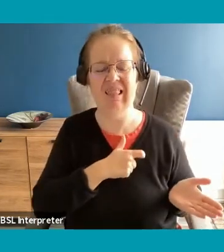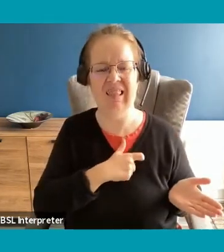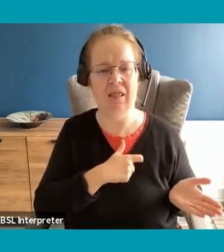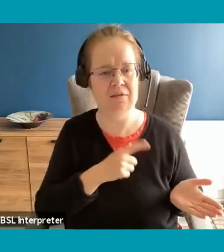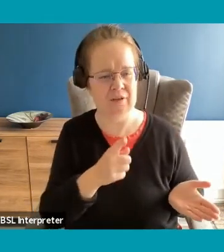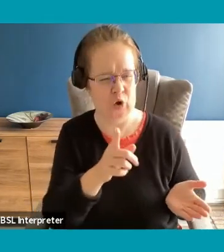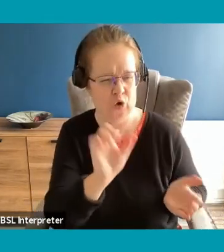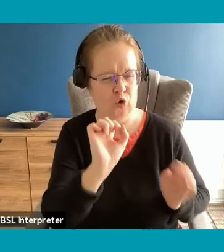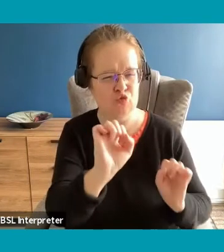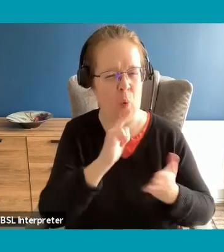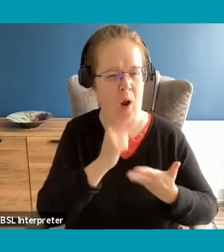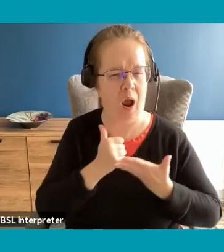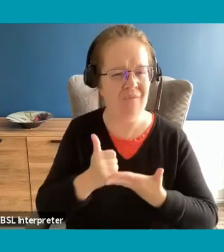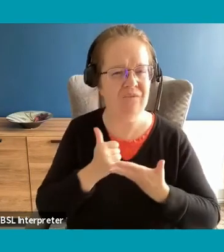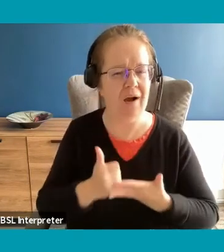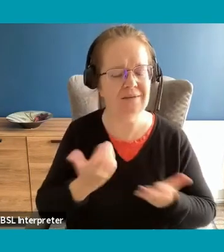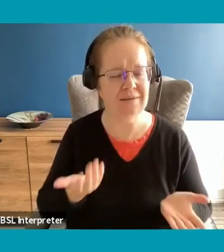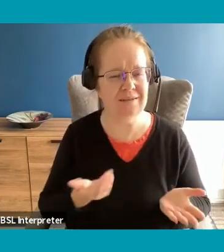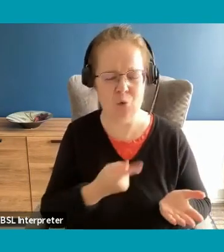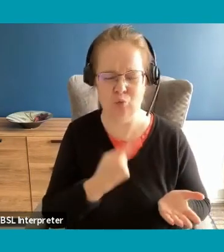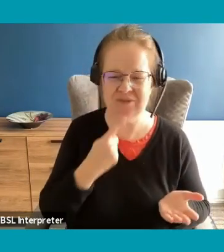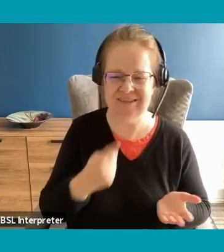What would be that thing that you tell them or you want to share with them?